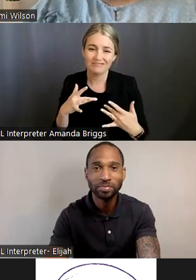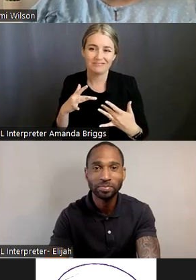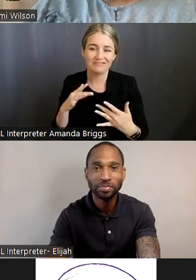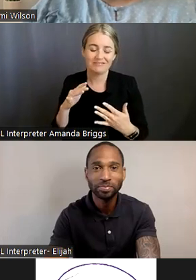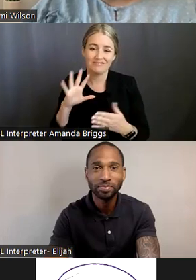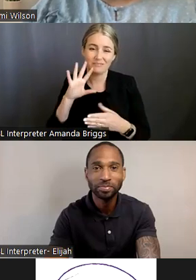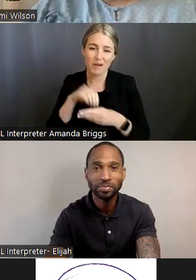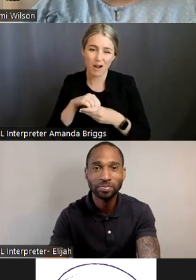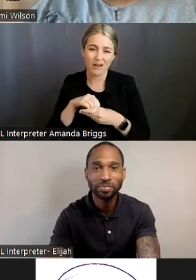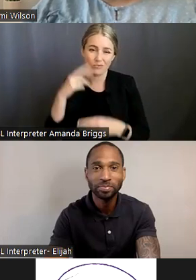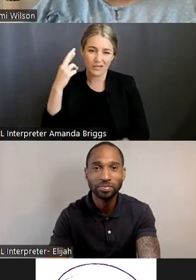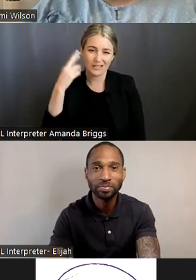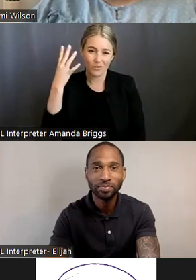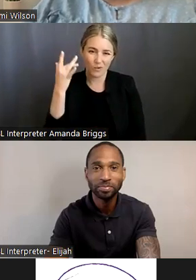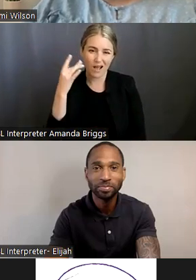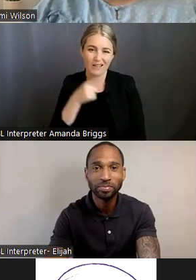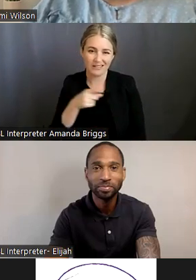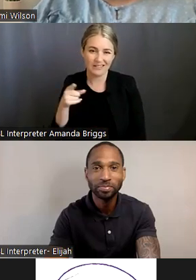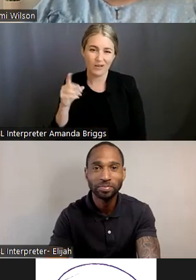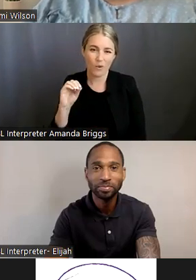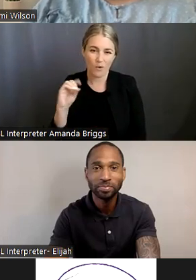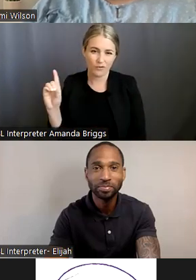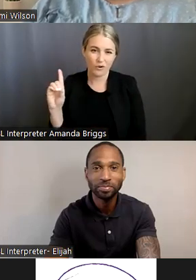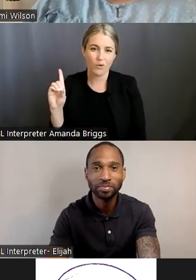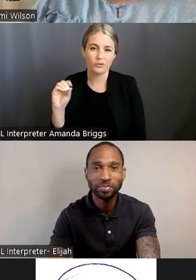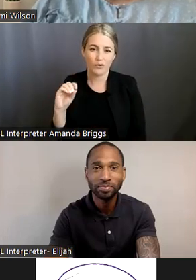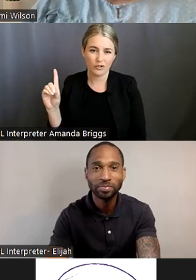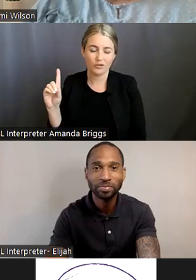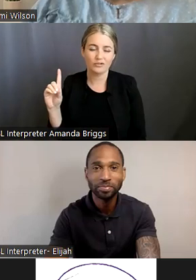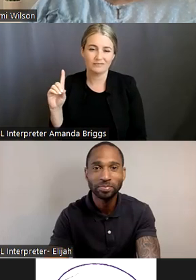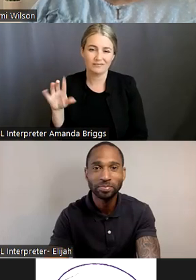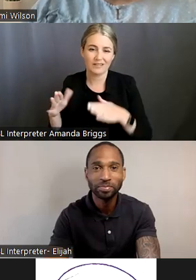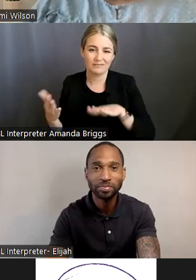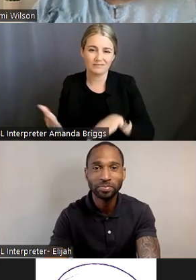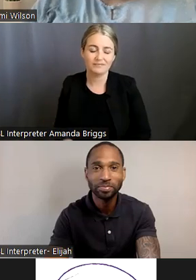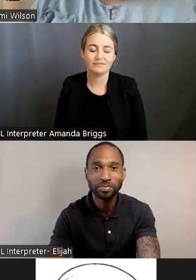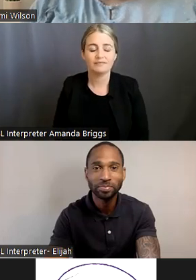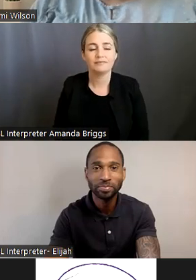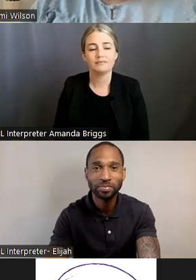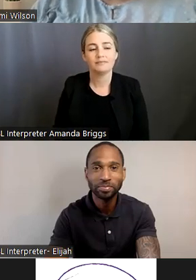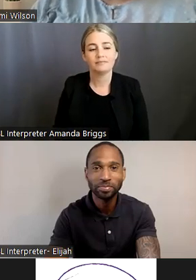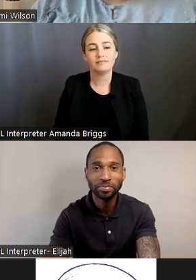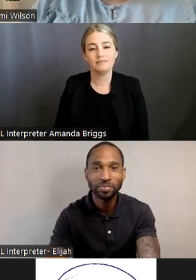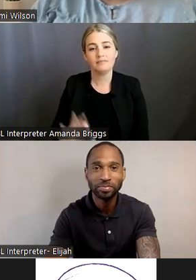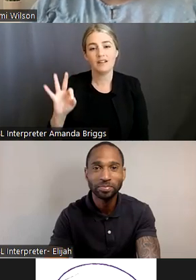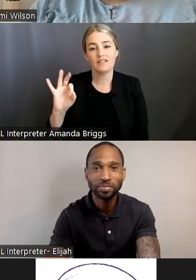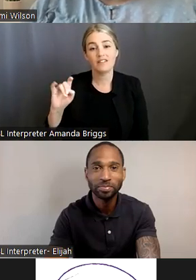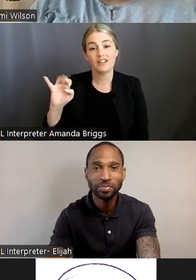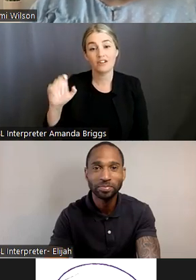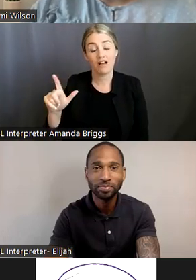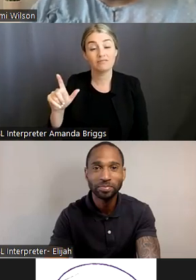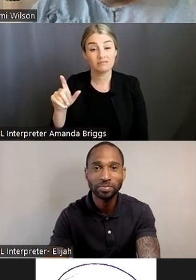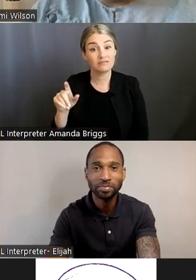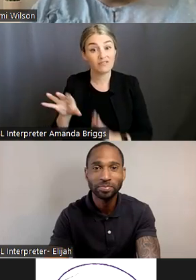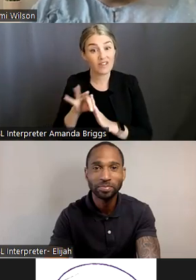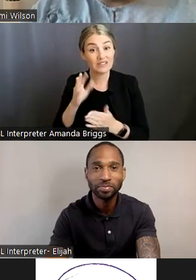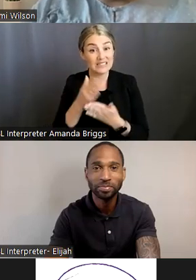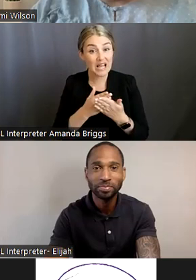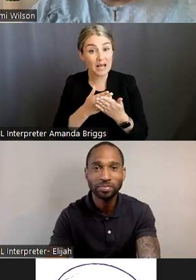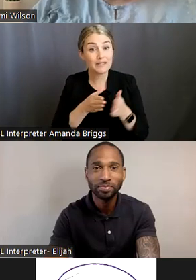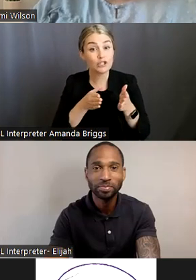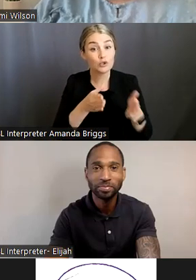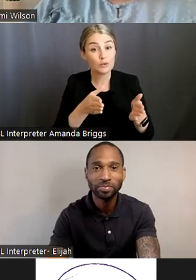part of those overdose deaths. Fentanyl has also been found in some street based stimulants,